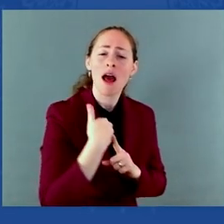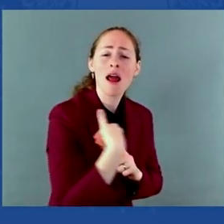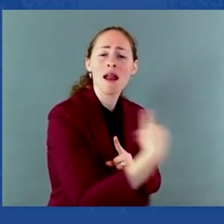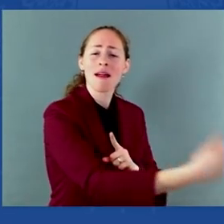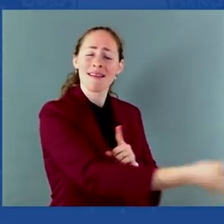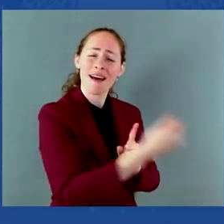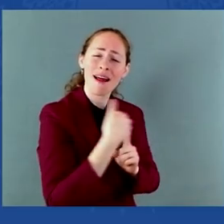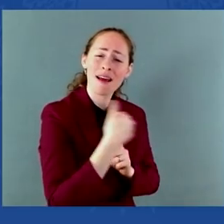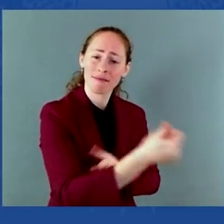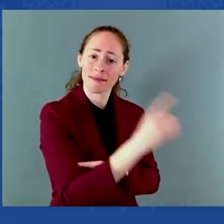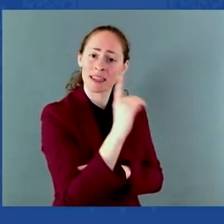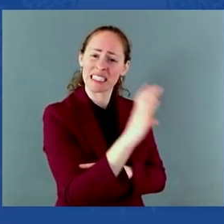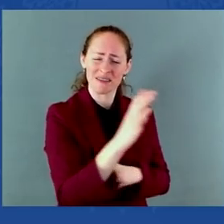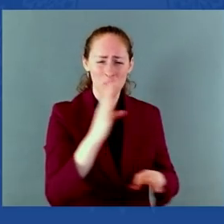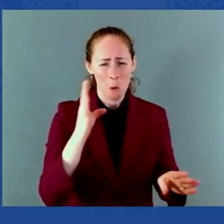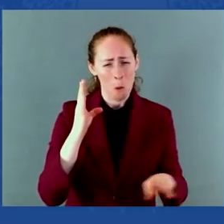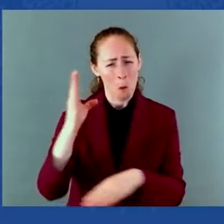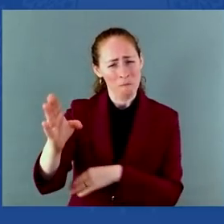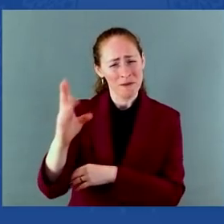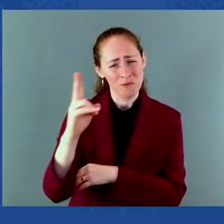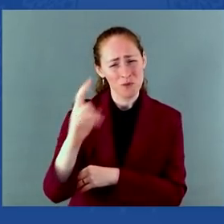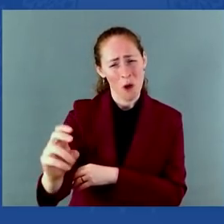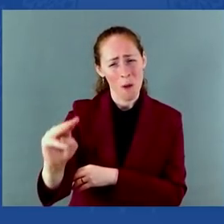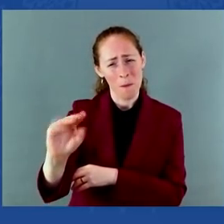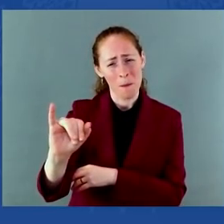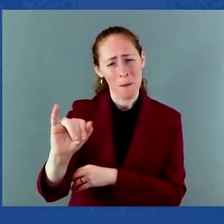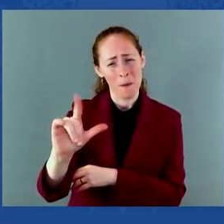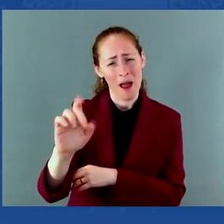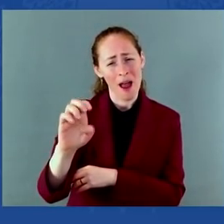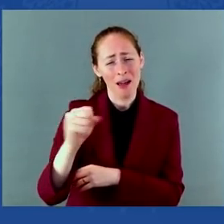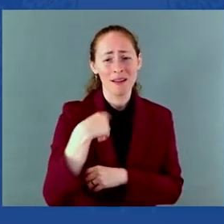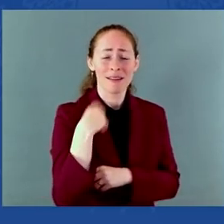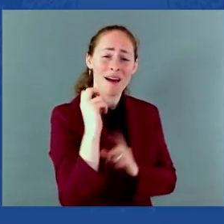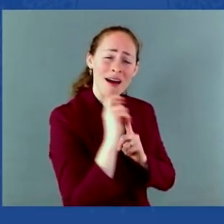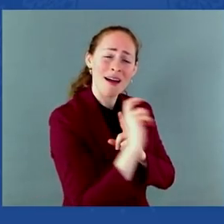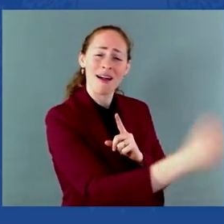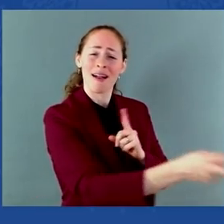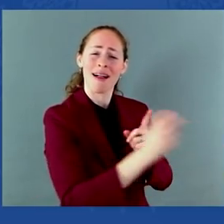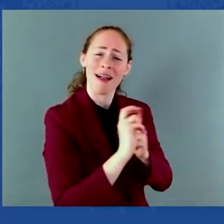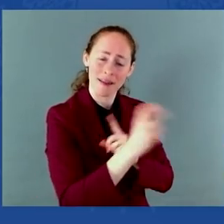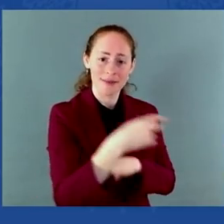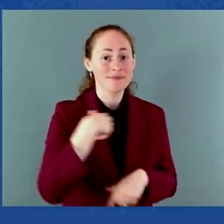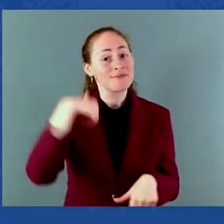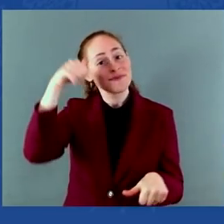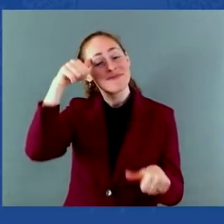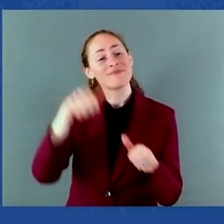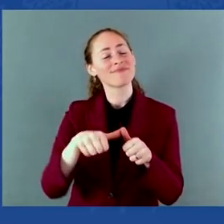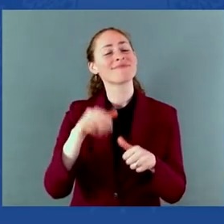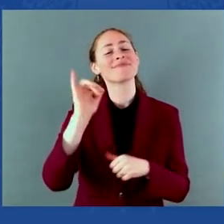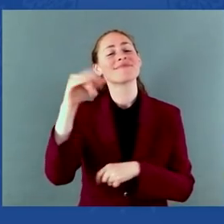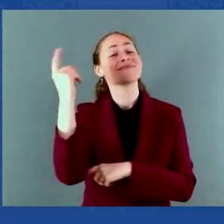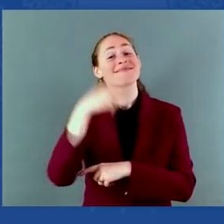this is the God's truth -- just outside of Washington. And I'd go through a long stretch of residential neighborhood,